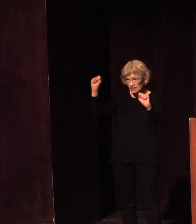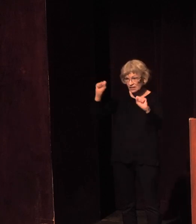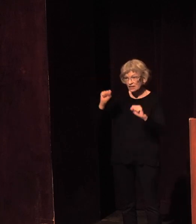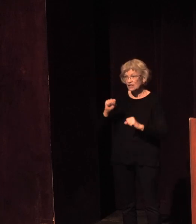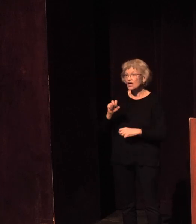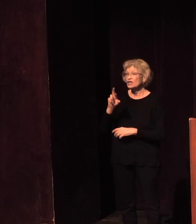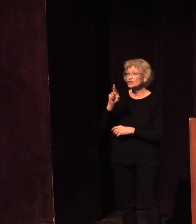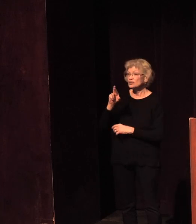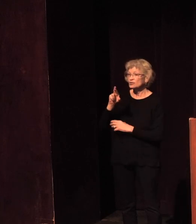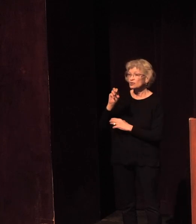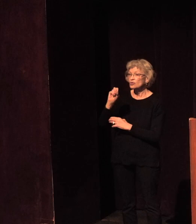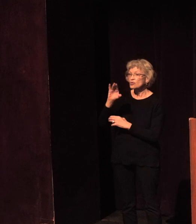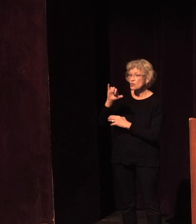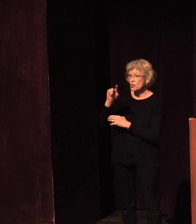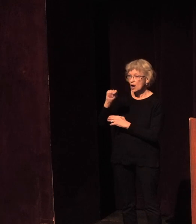With that, I am going to invite the